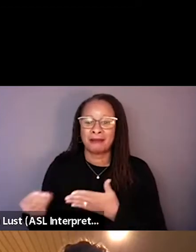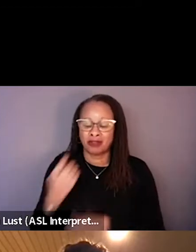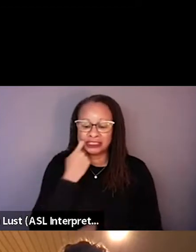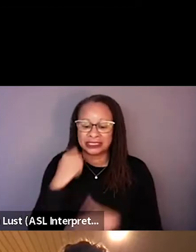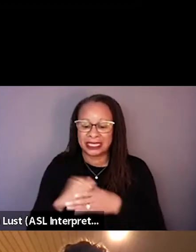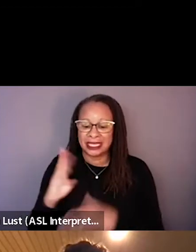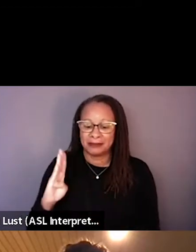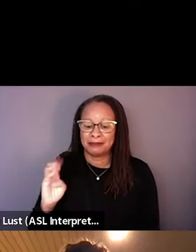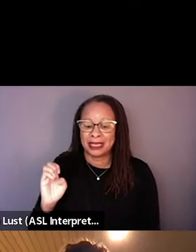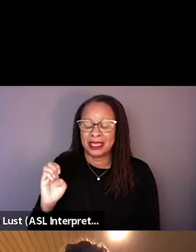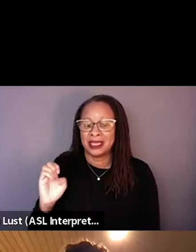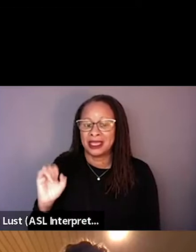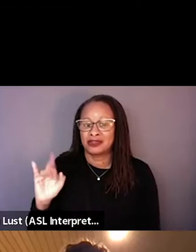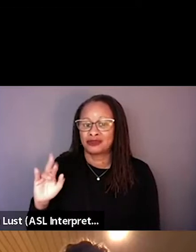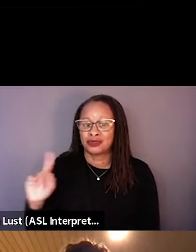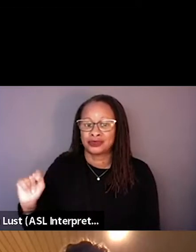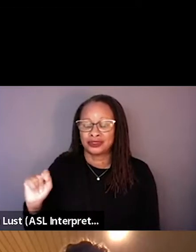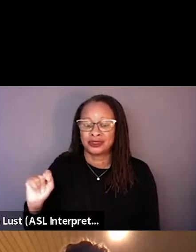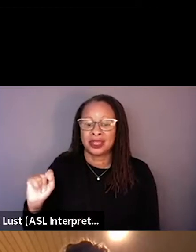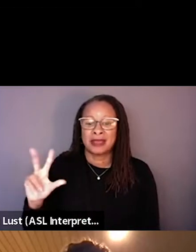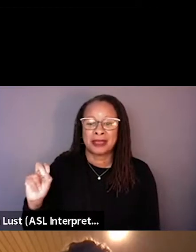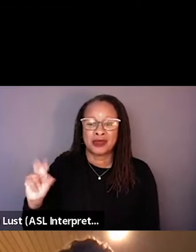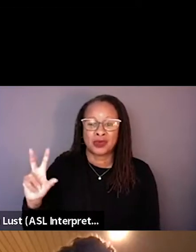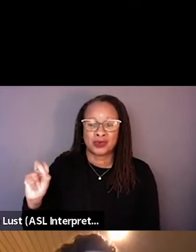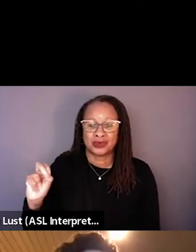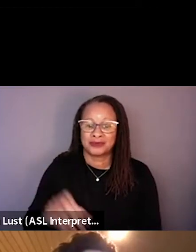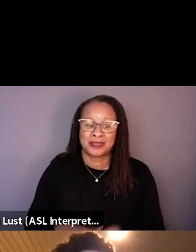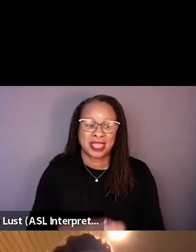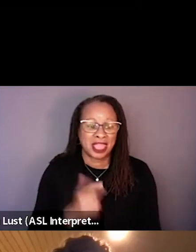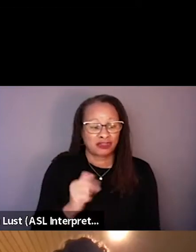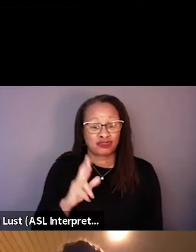And yeah, Grace, our editor. Hi, I'm Grace Zahrah.